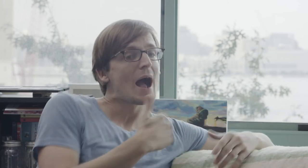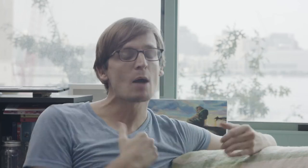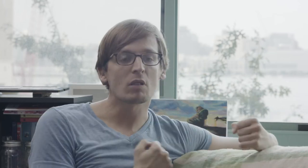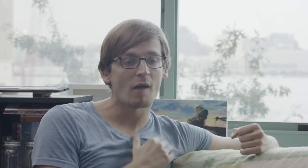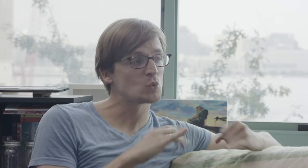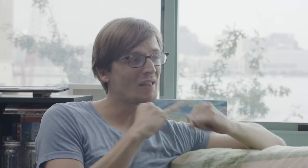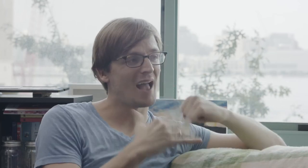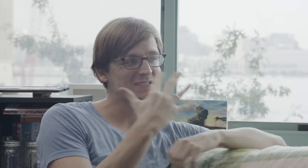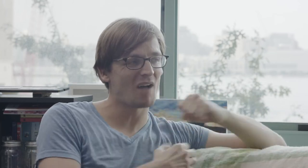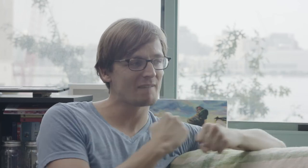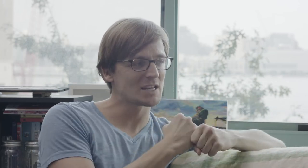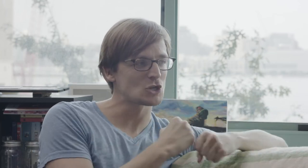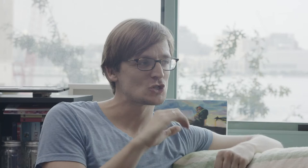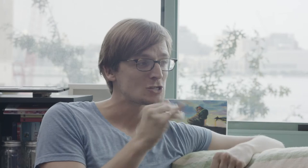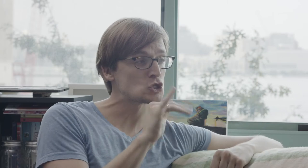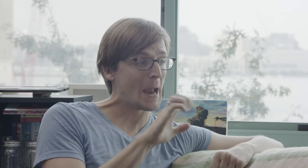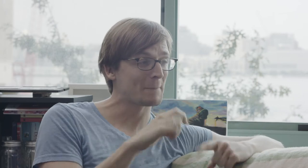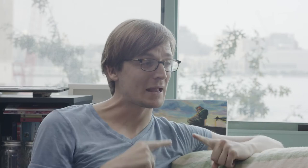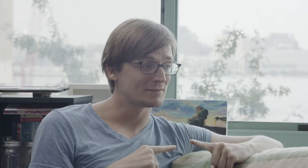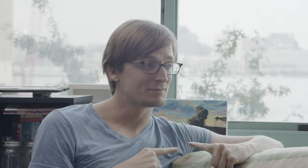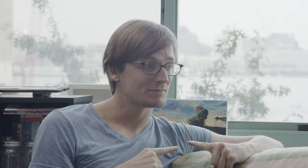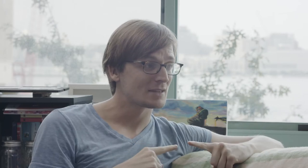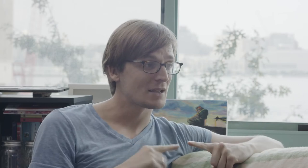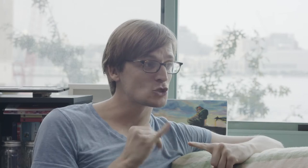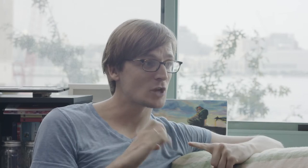I would love to do the Last Five Years. I would love to play Jamie.